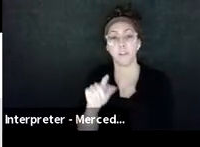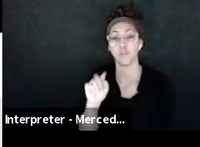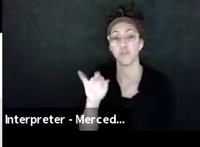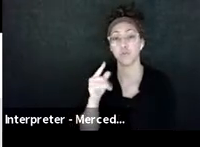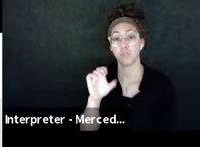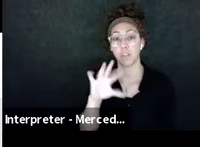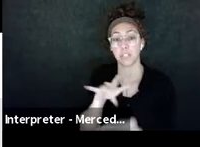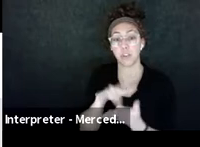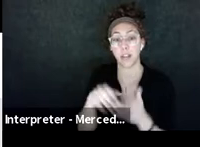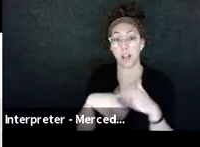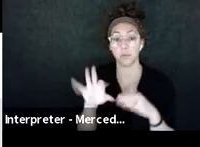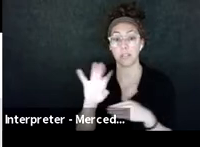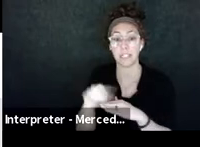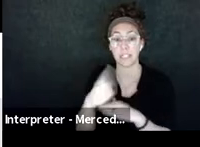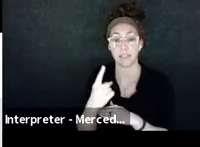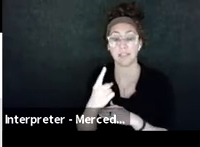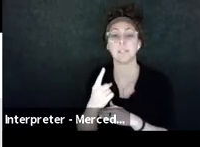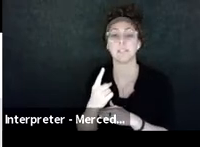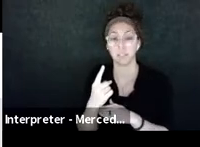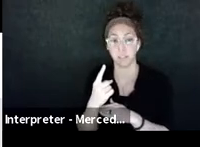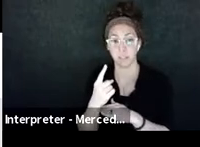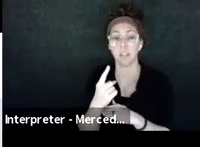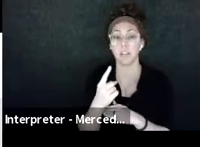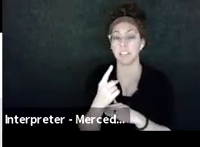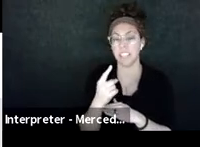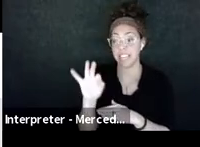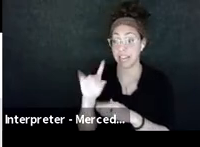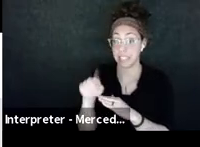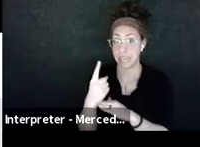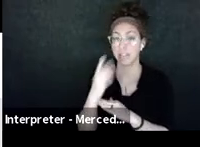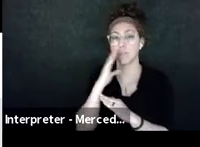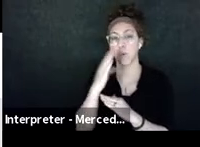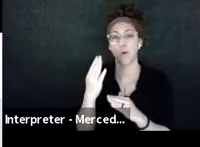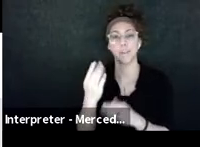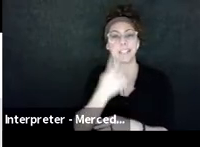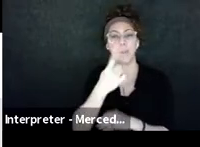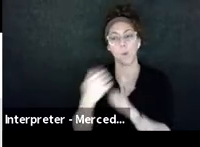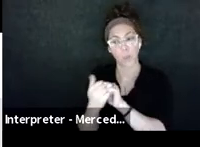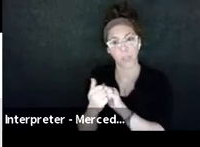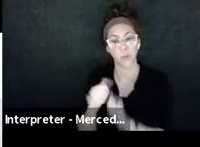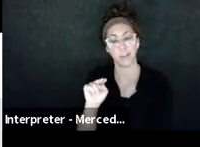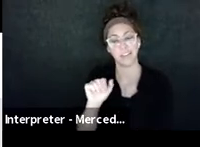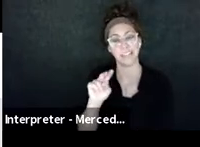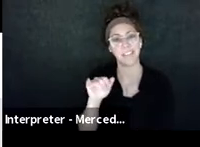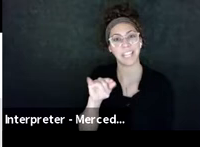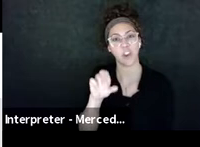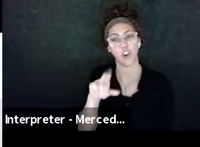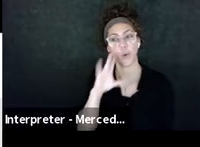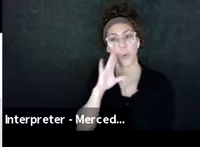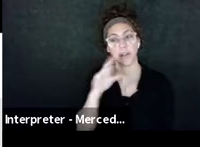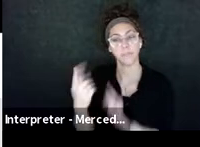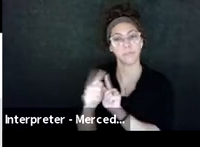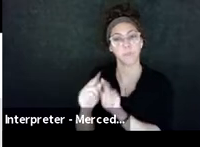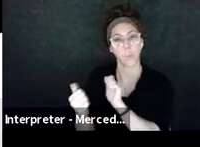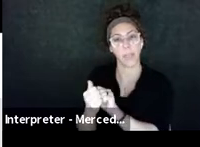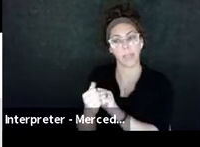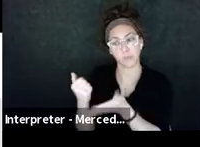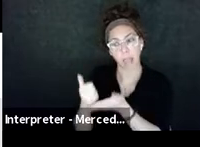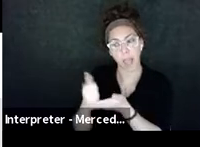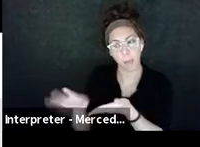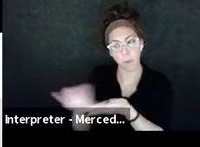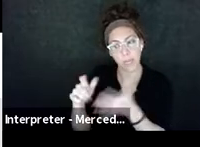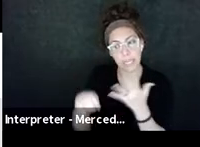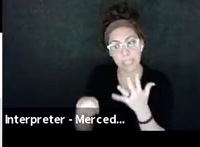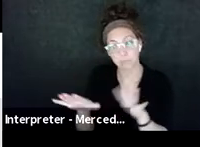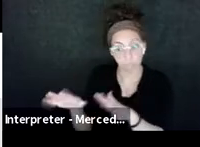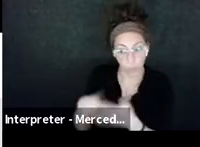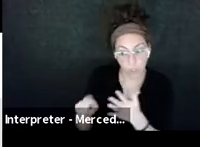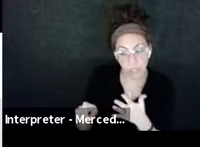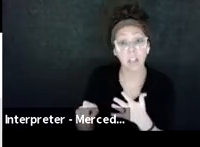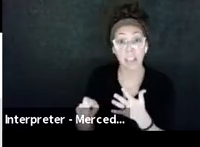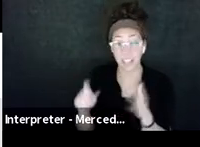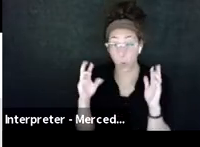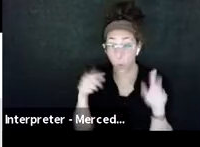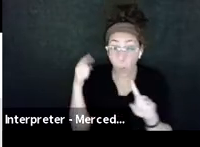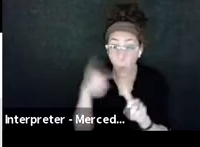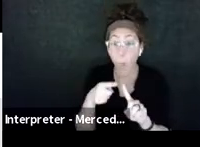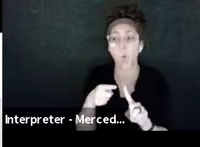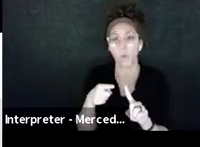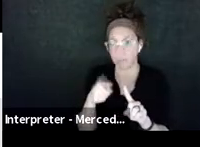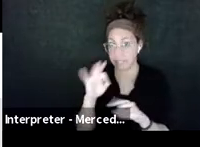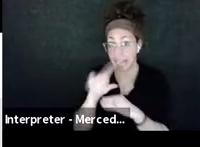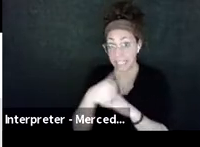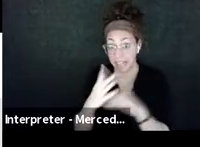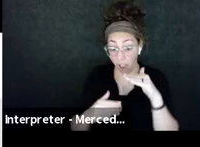maria.rodriguez: And within those 90 days you'll have people working with you, you'll get an image and you get a navigator assigned so that they can be working with you based on your needs and the ultimate goal is that within that time frame were able to get them ready to move into their own place.